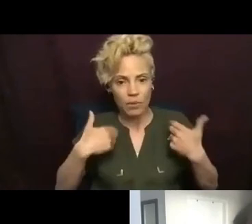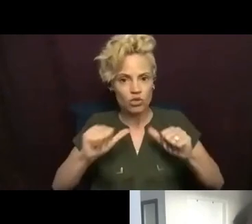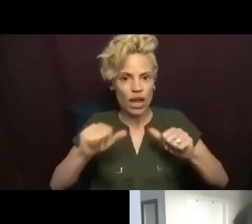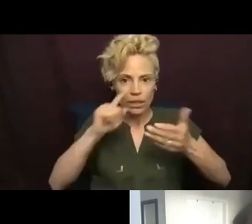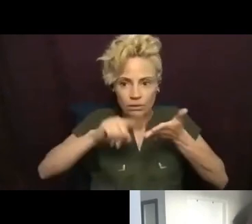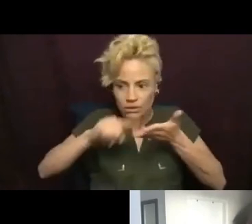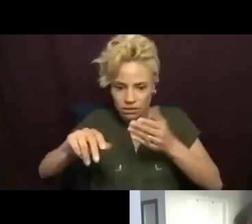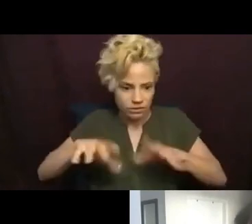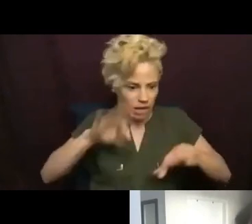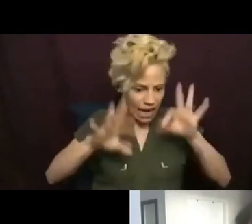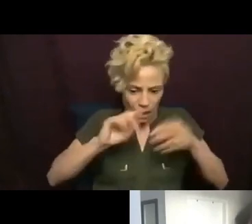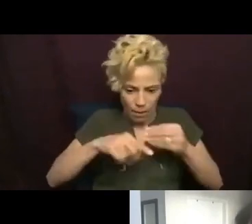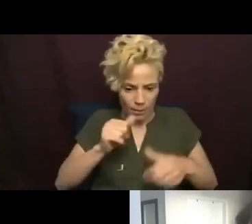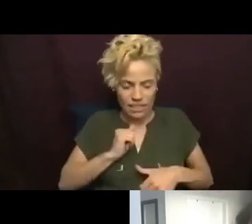that no one was talking about.